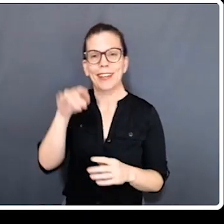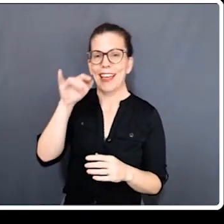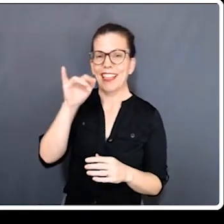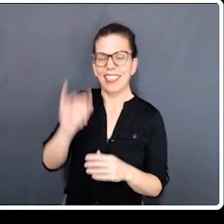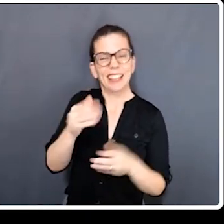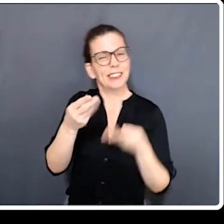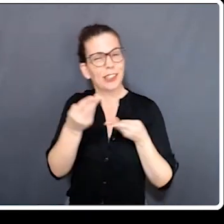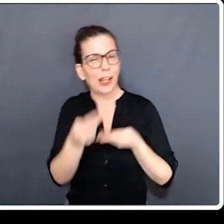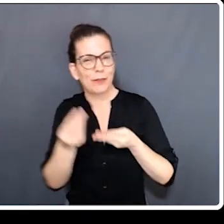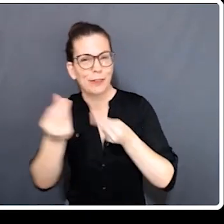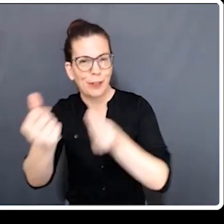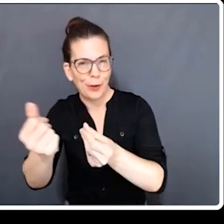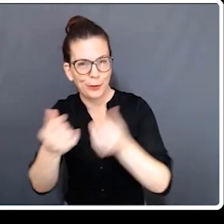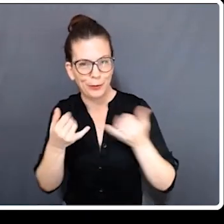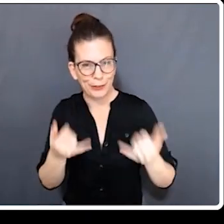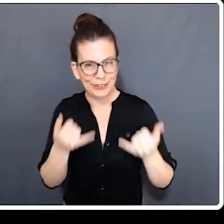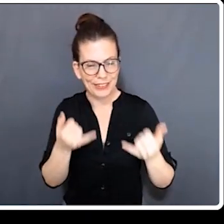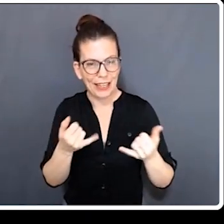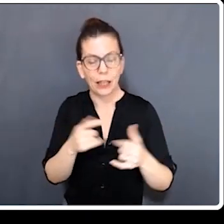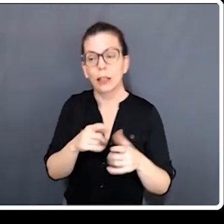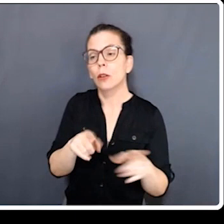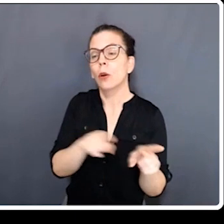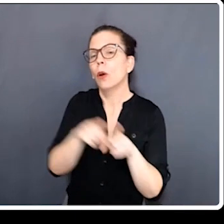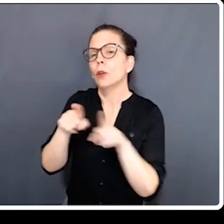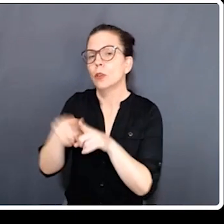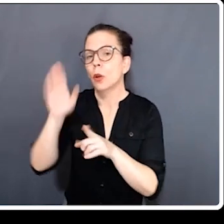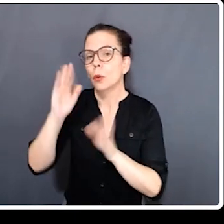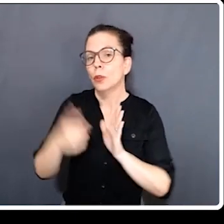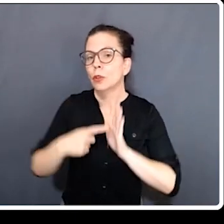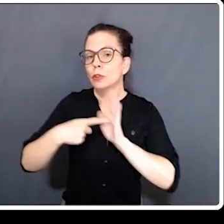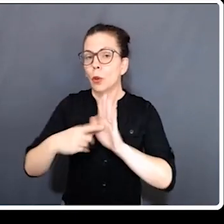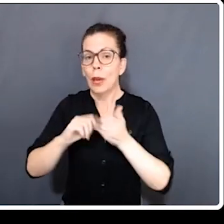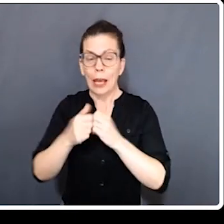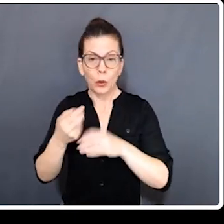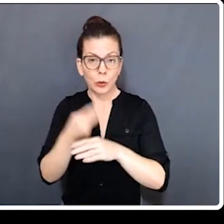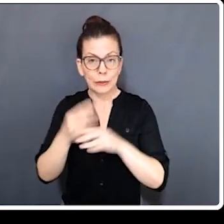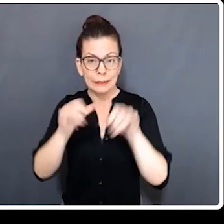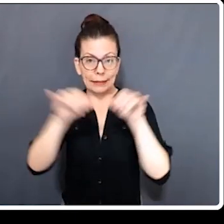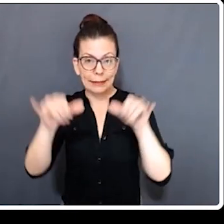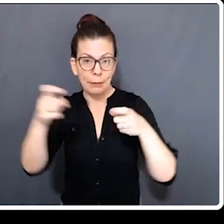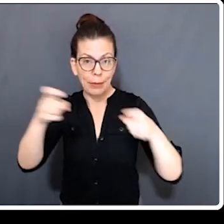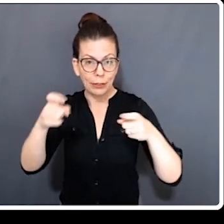So that's kind of the flow we'll go through. And then we'll also show you how using systems manager